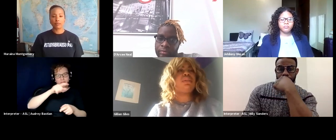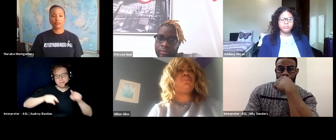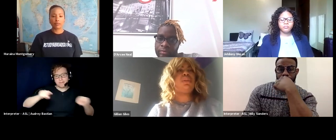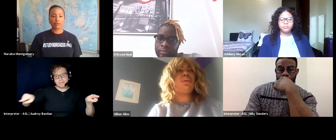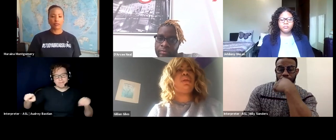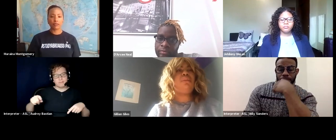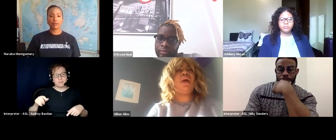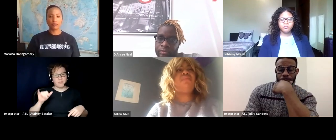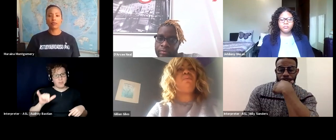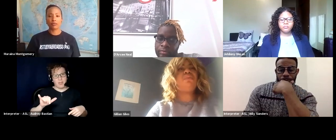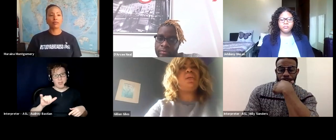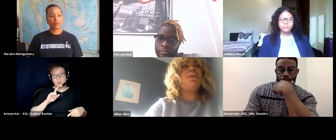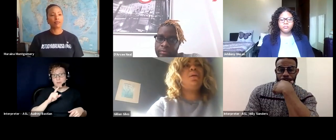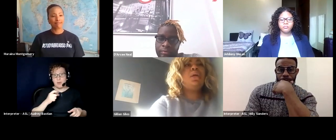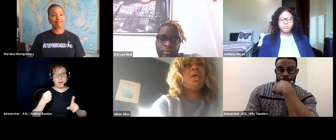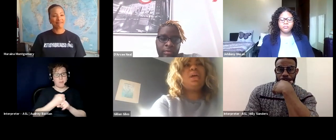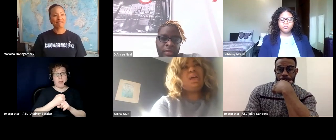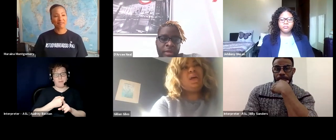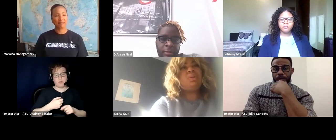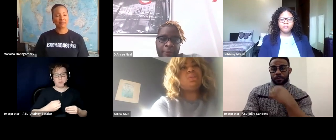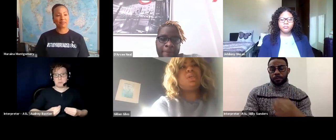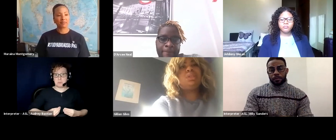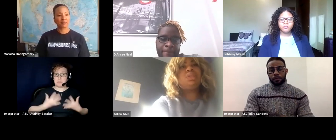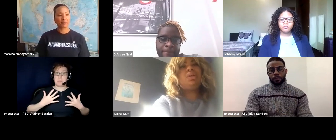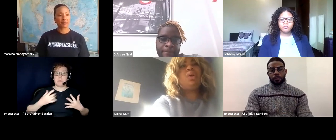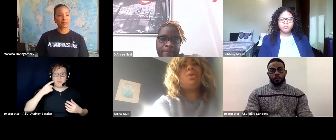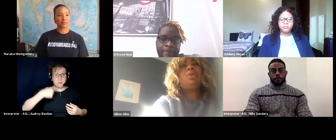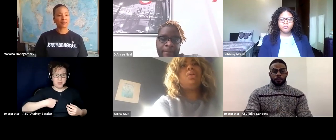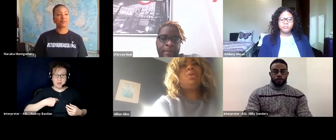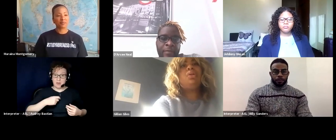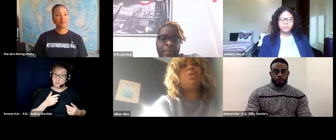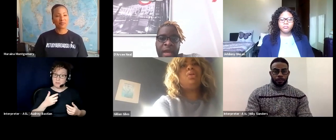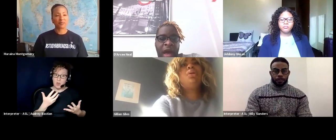was really, really impactful for me. And I would not change that at all.